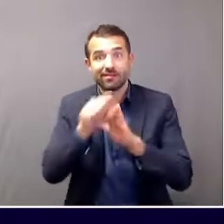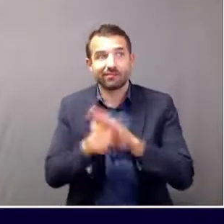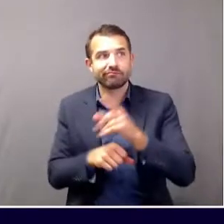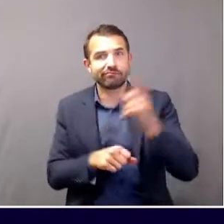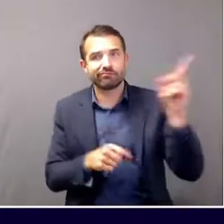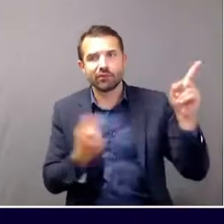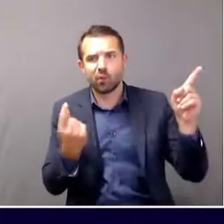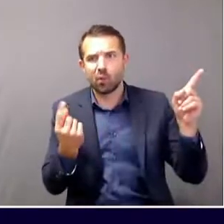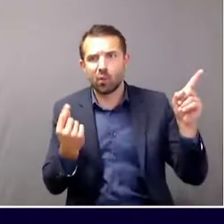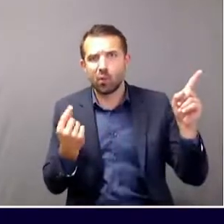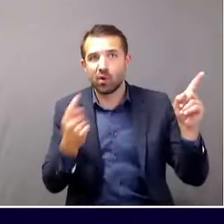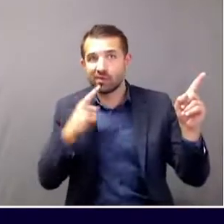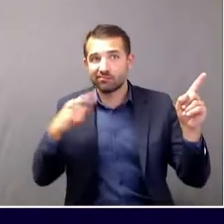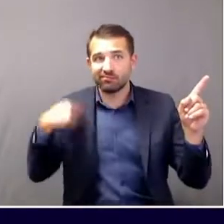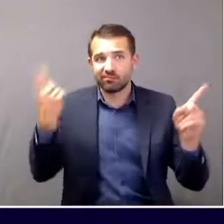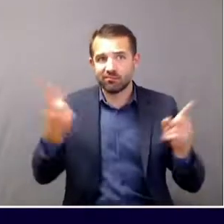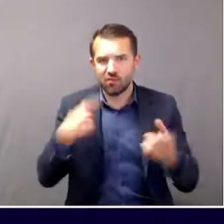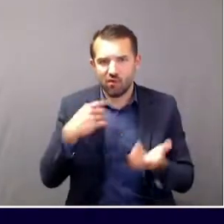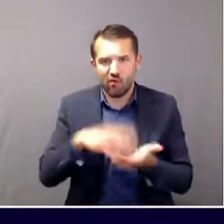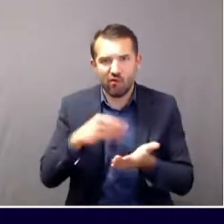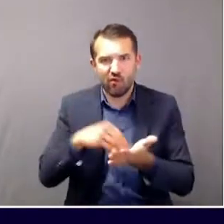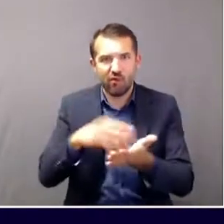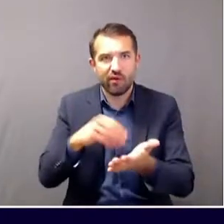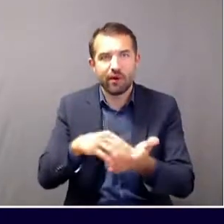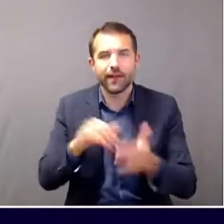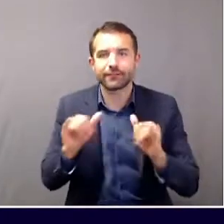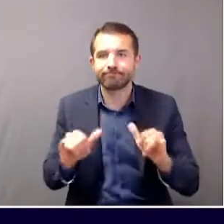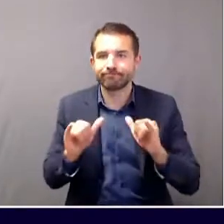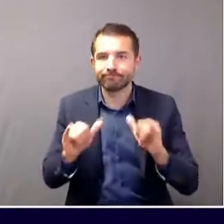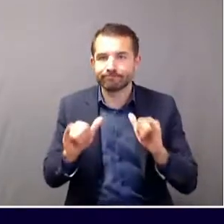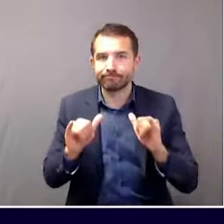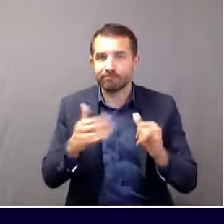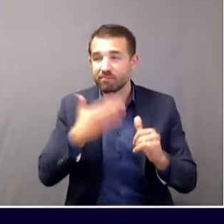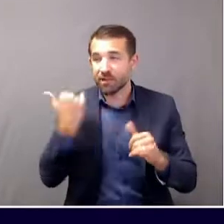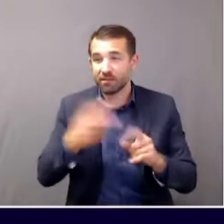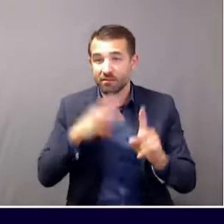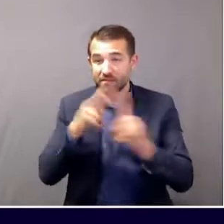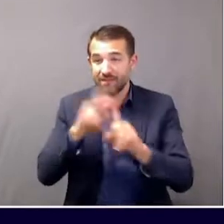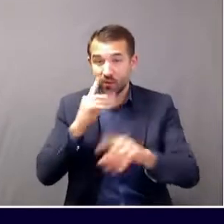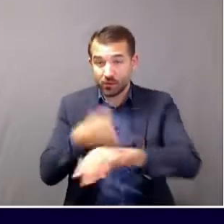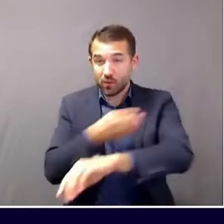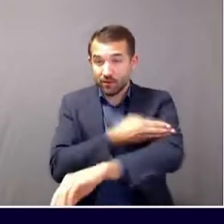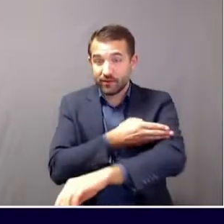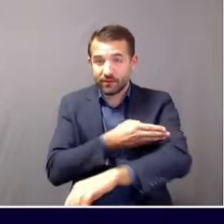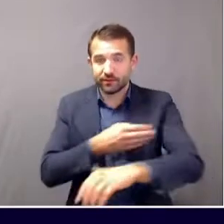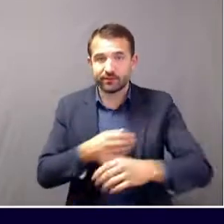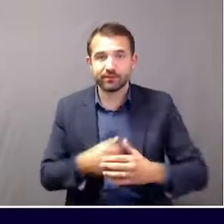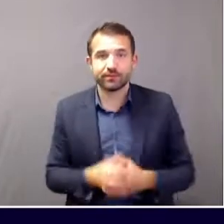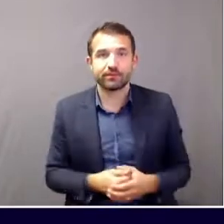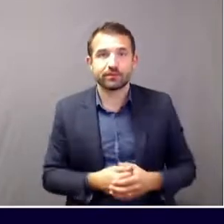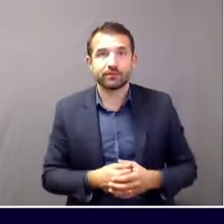different types of sports leagues to figure out whether